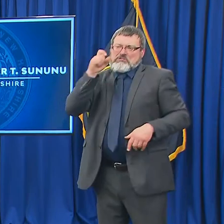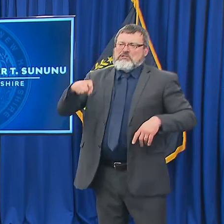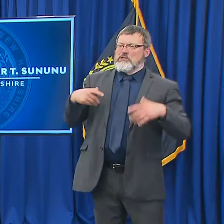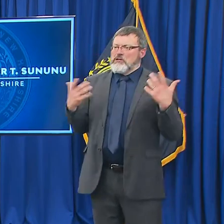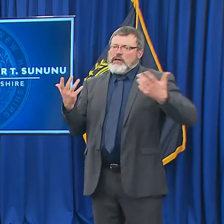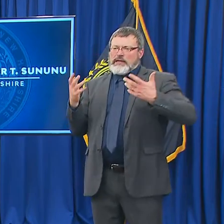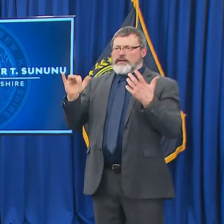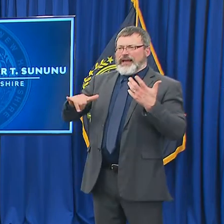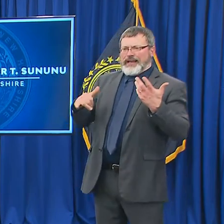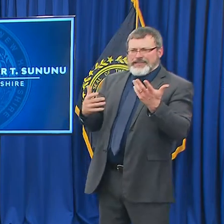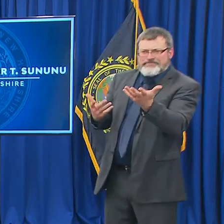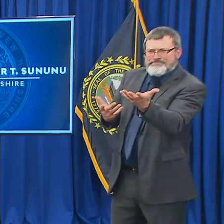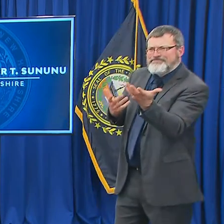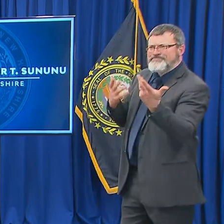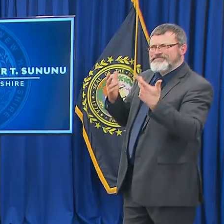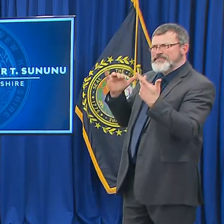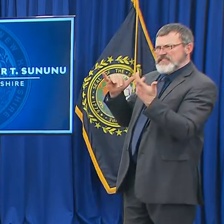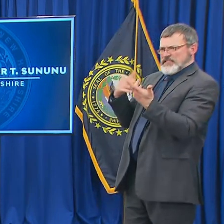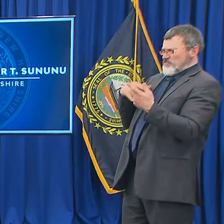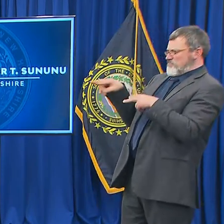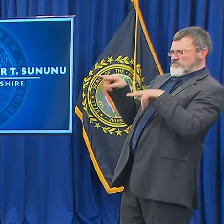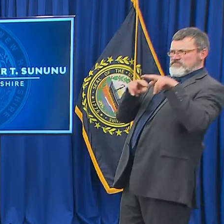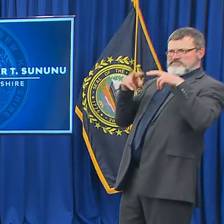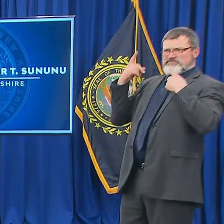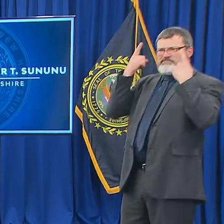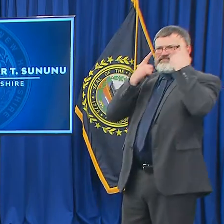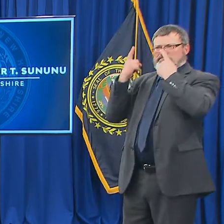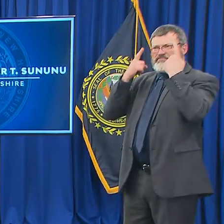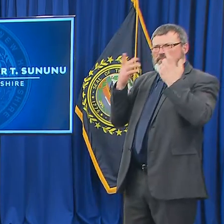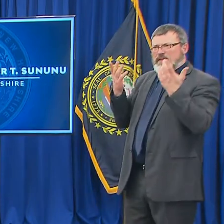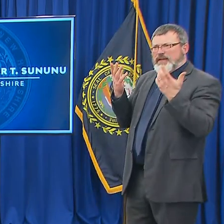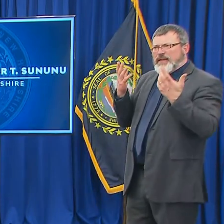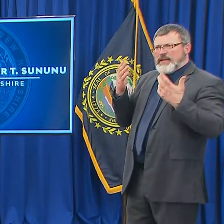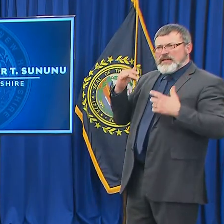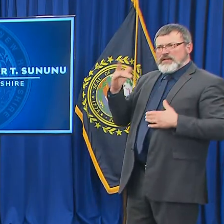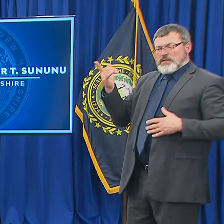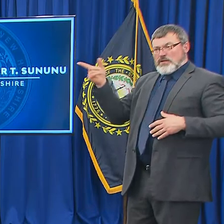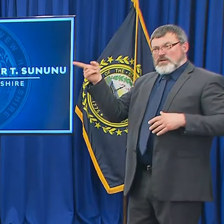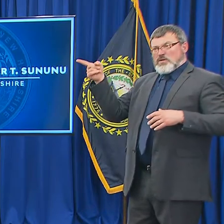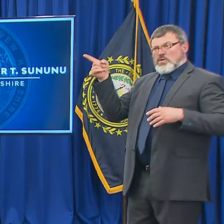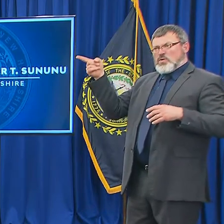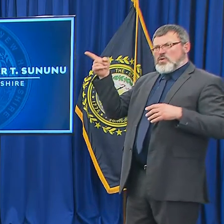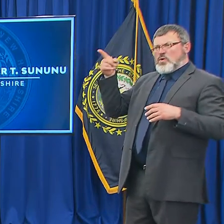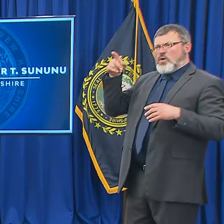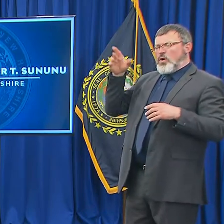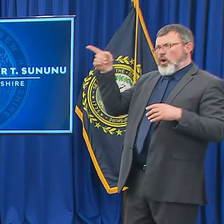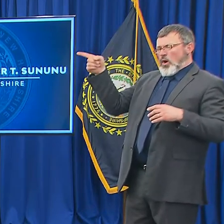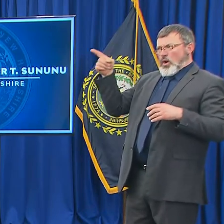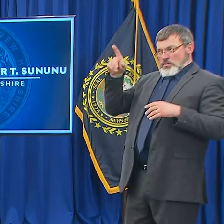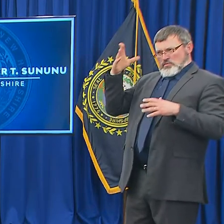So there are individuals in those cases. And we know a lot of individuals aren't going to be very happy with the mask order. It was obviously nothing.